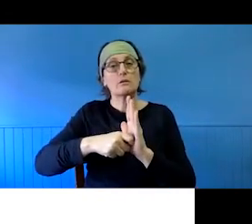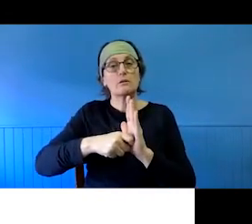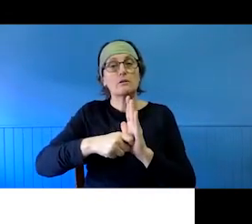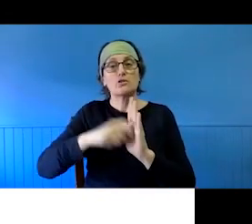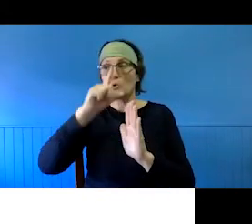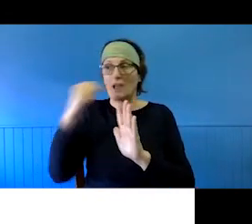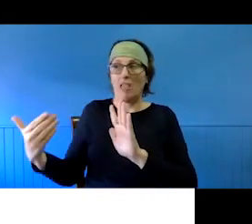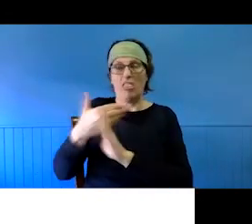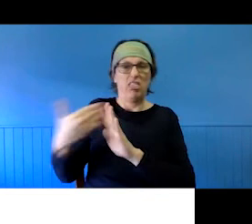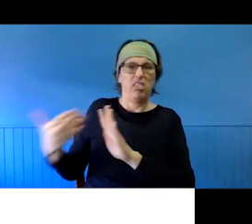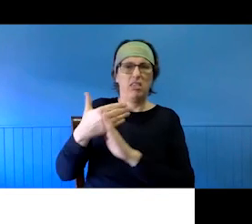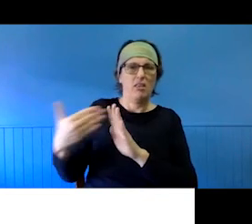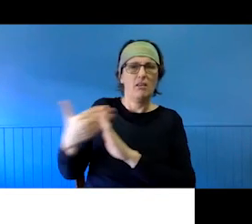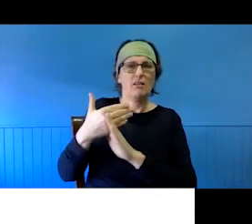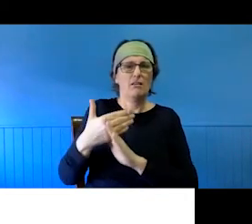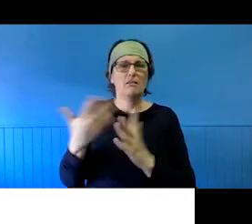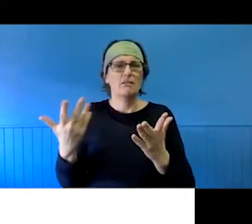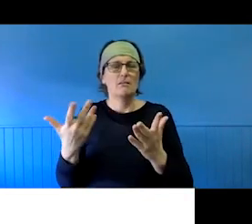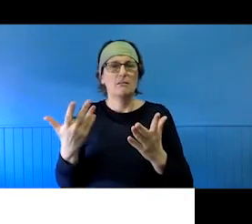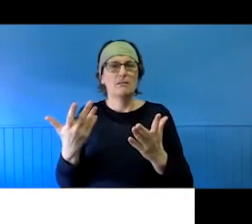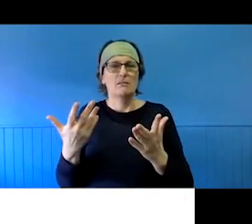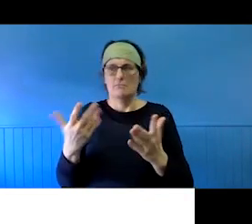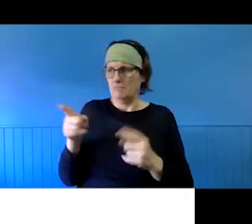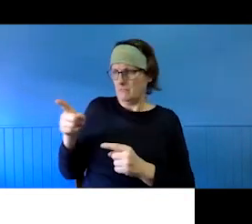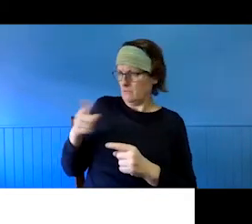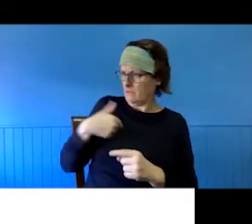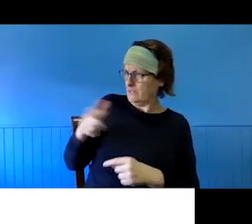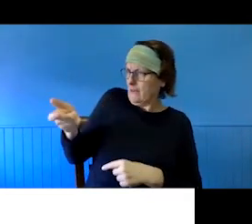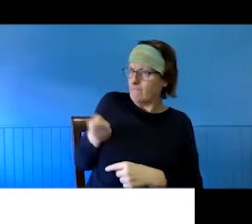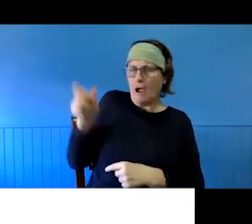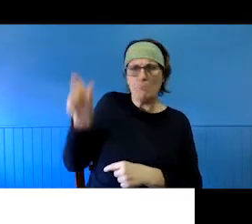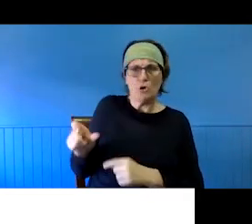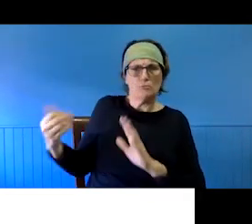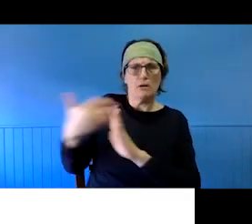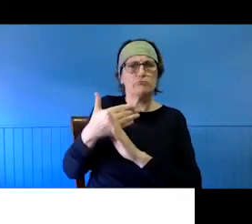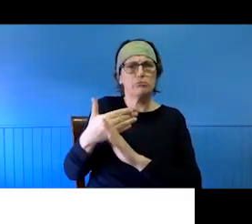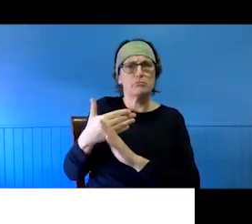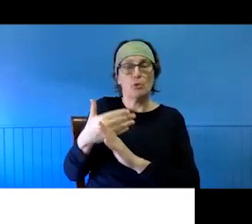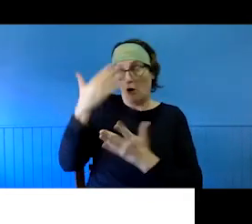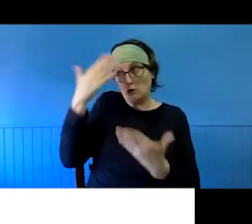or people coming into your session without your permission. And if the